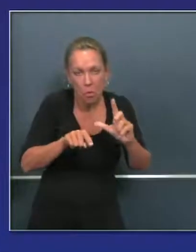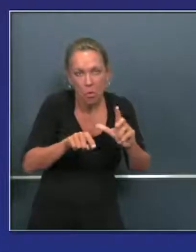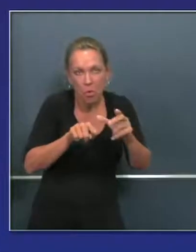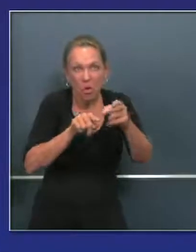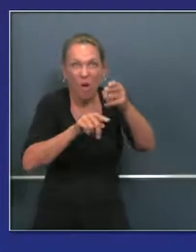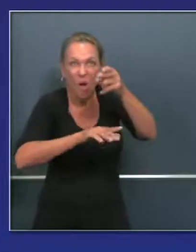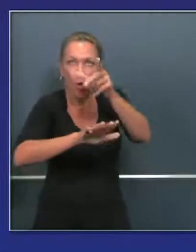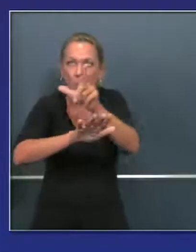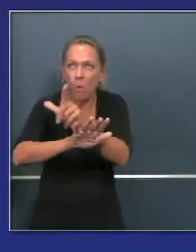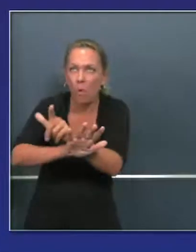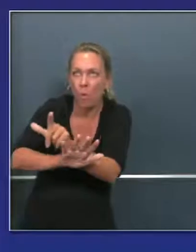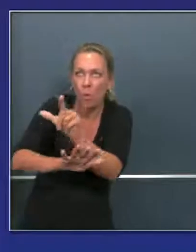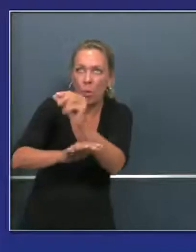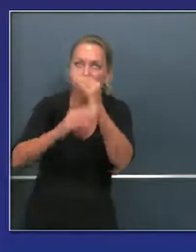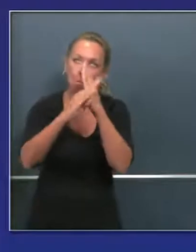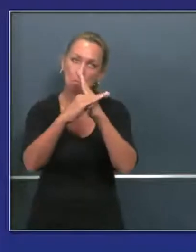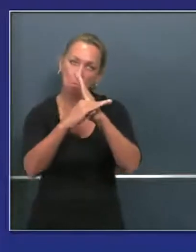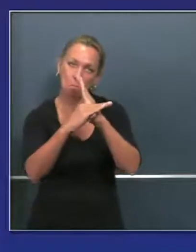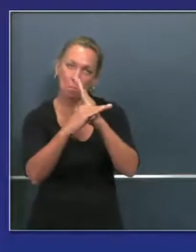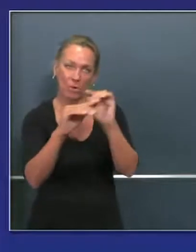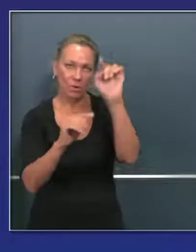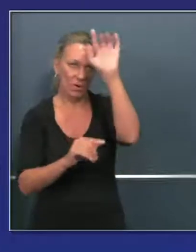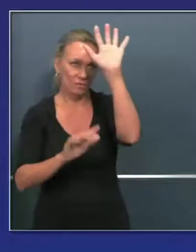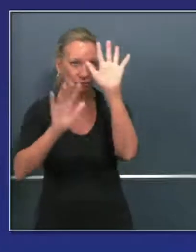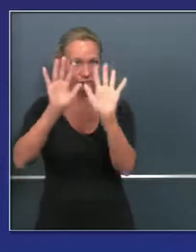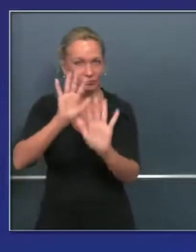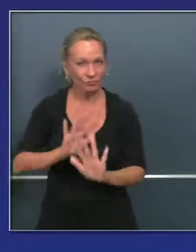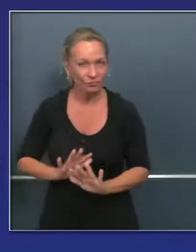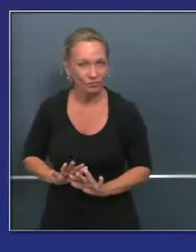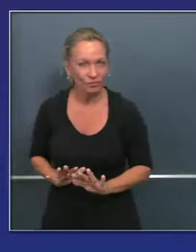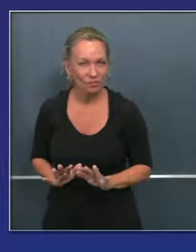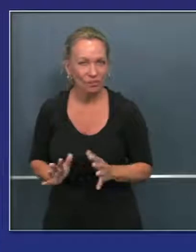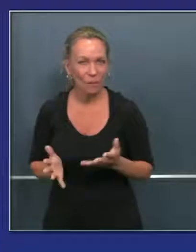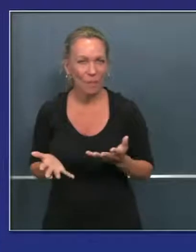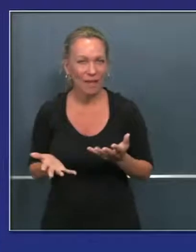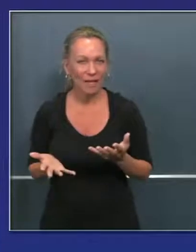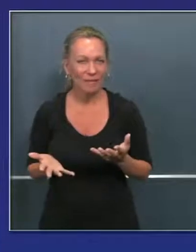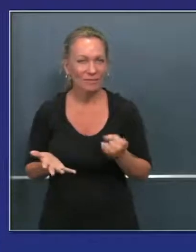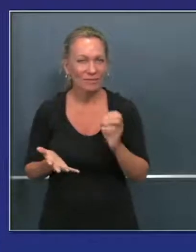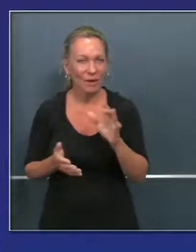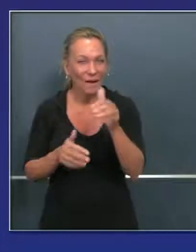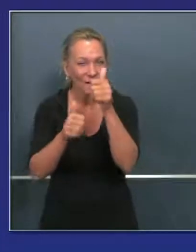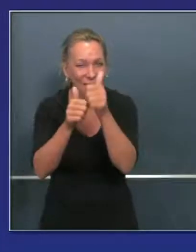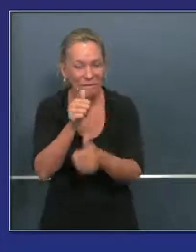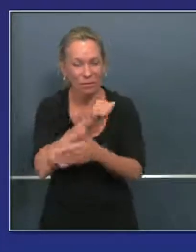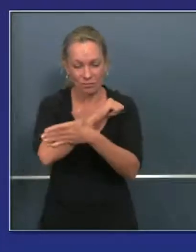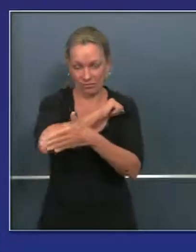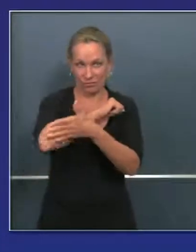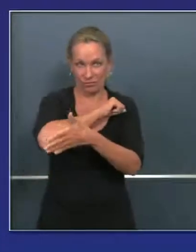that approach is different in each county final words from me till I ask dr. Ghali to come back